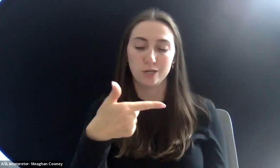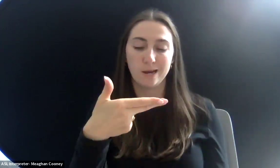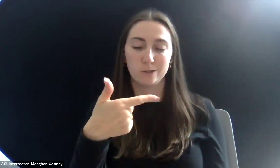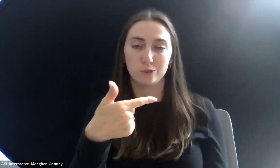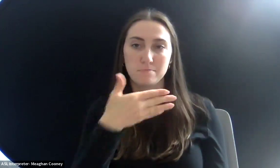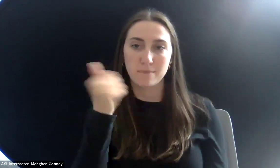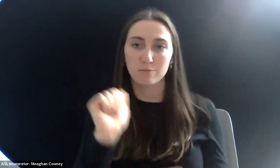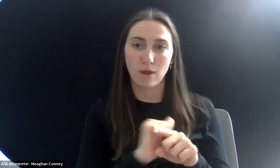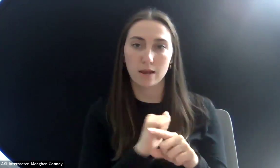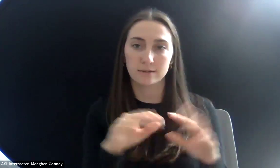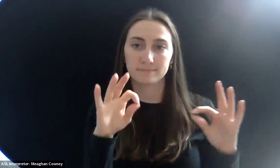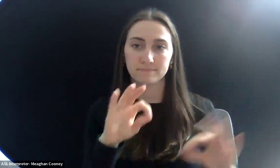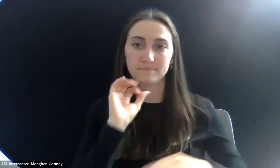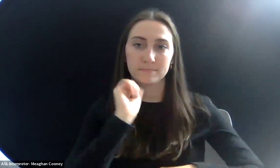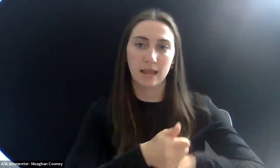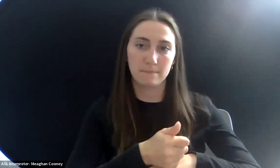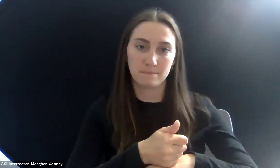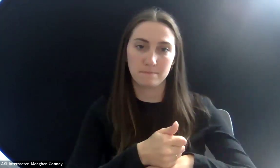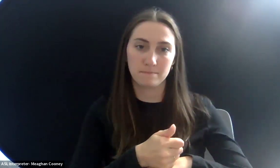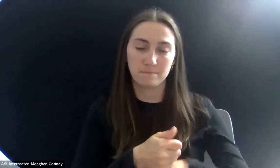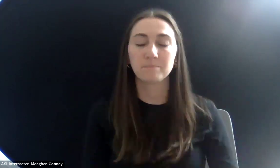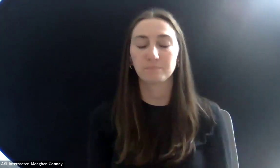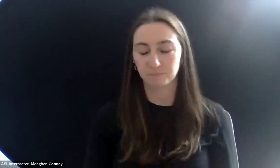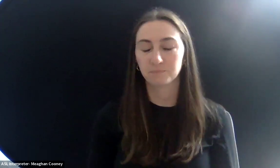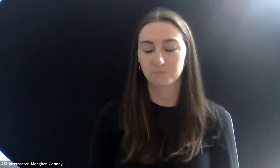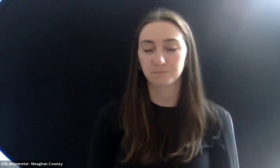Yeah, so that's how this would work for this kind of building. Next slide.